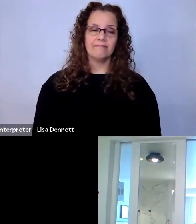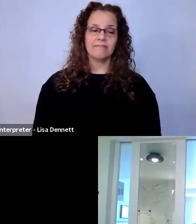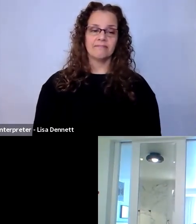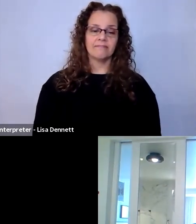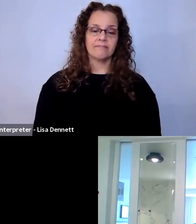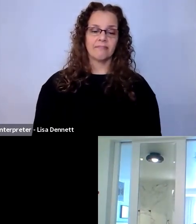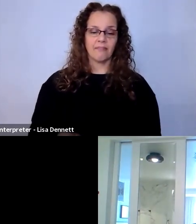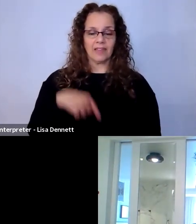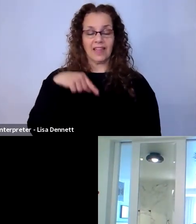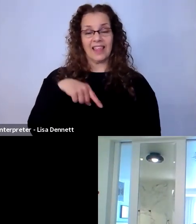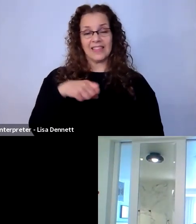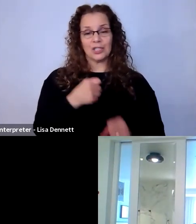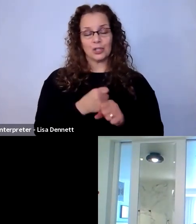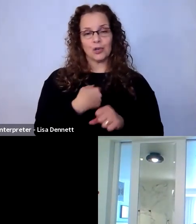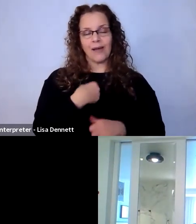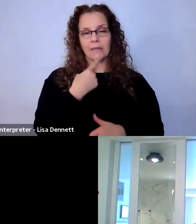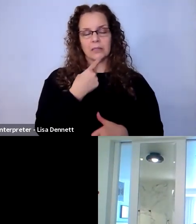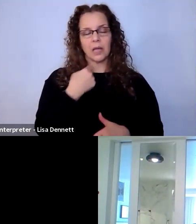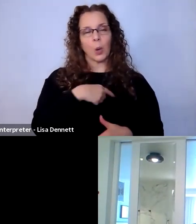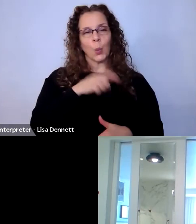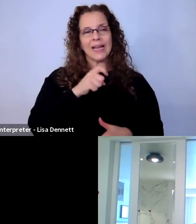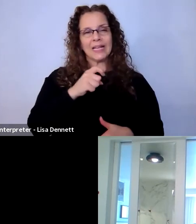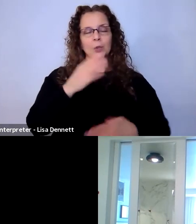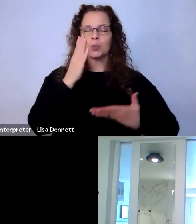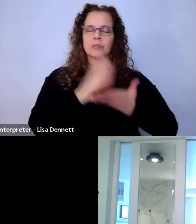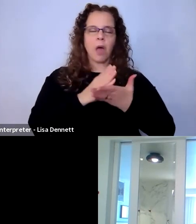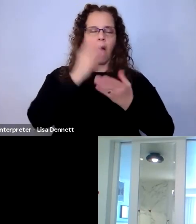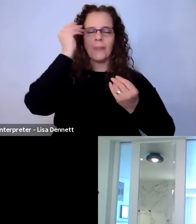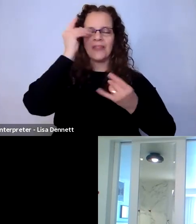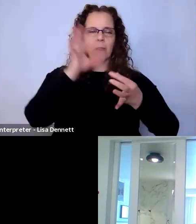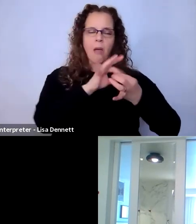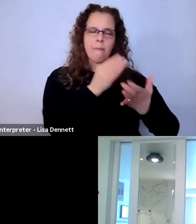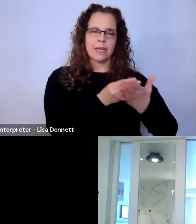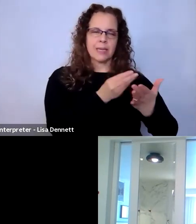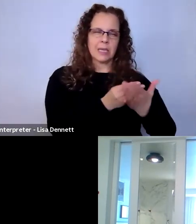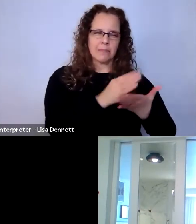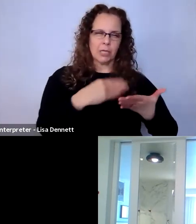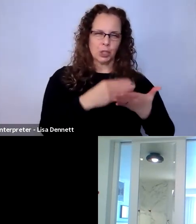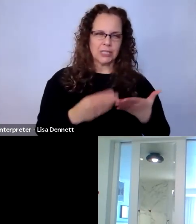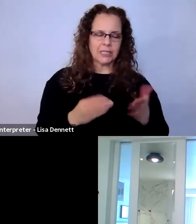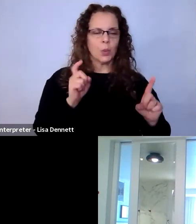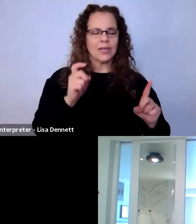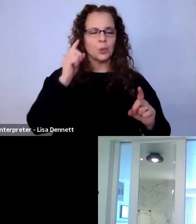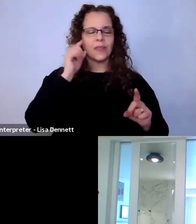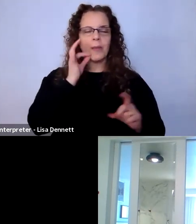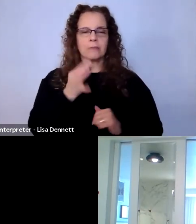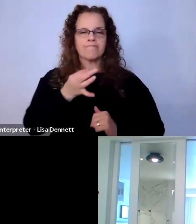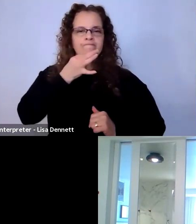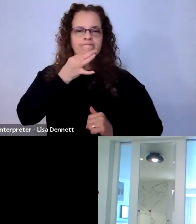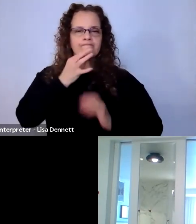that we need to stop thinking about budget, even though budget is important, you need to think about expertise and the expertise when